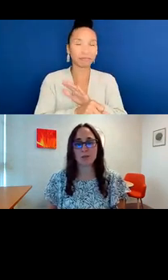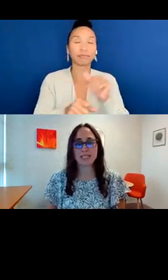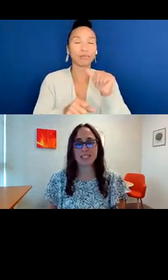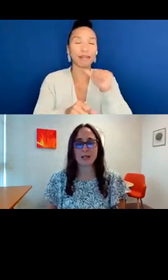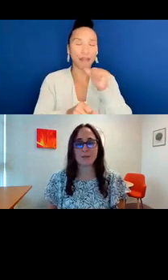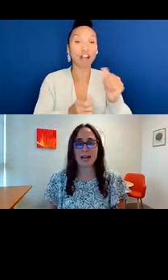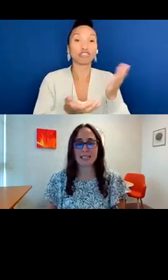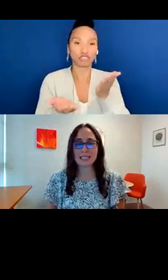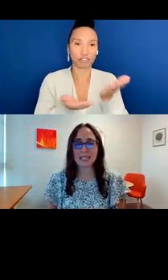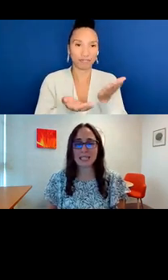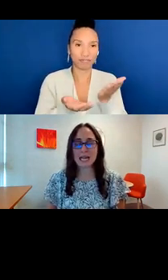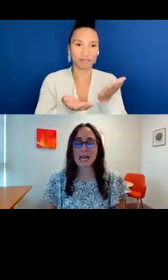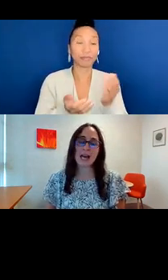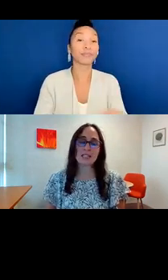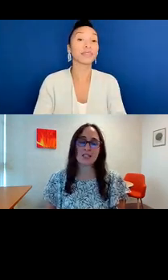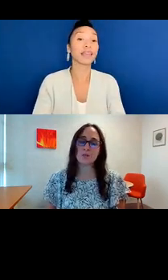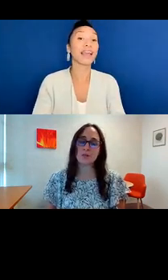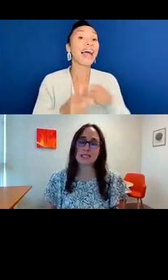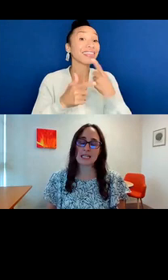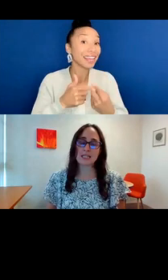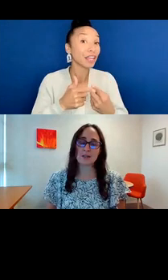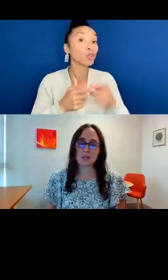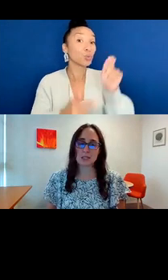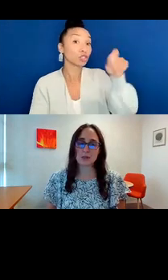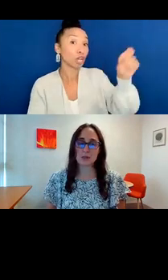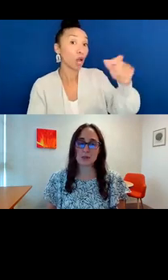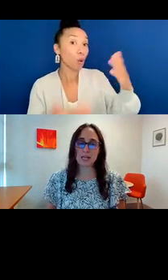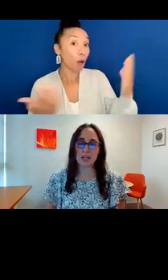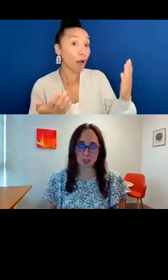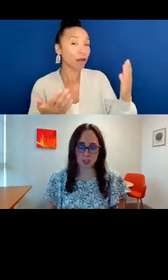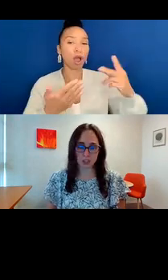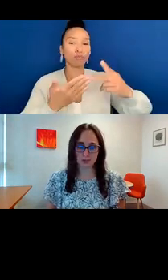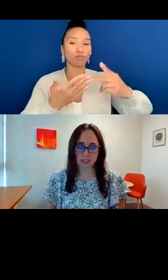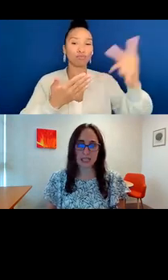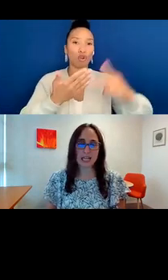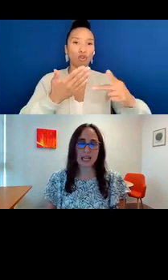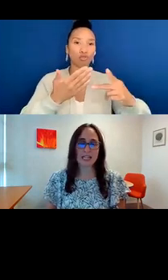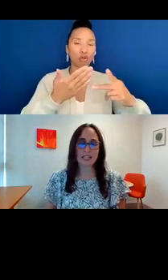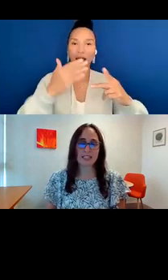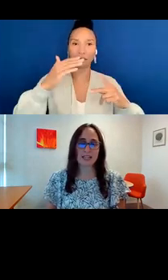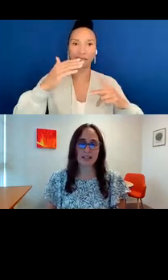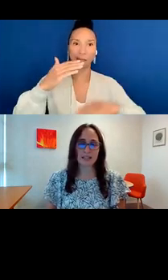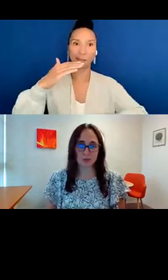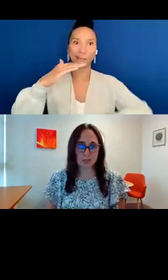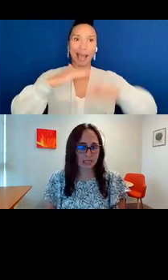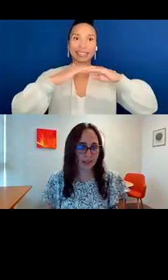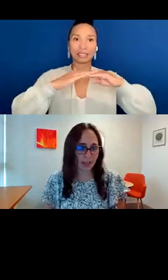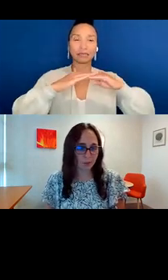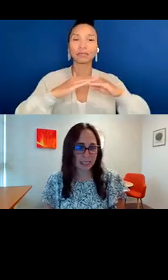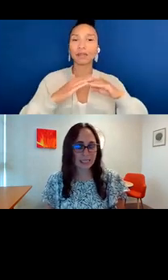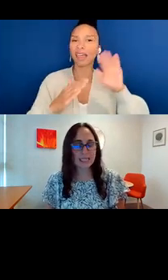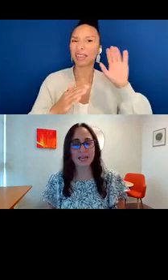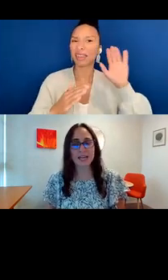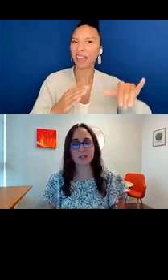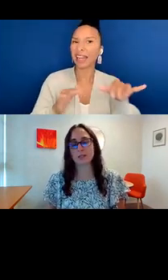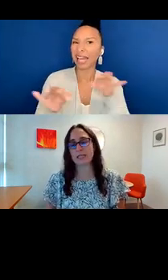"program reached capacity" as the reason the person went unserved. And as you see in that reason, that